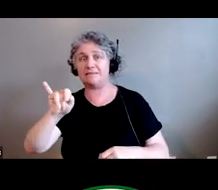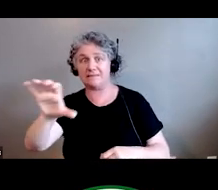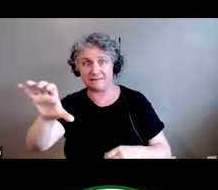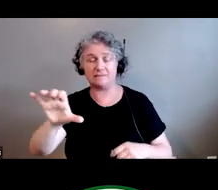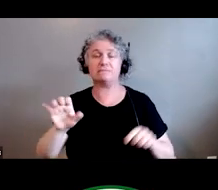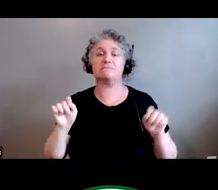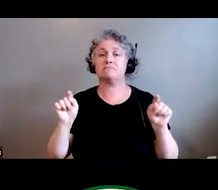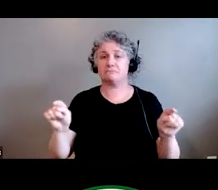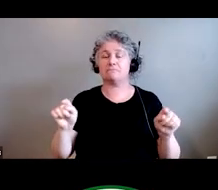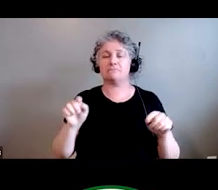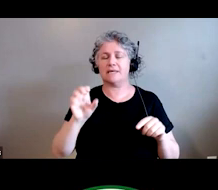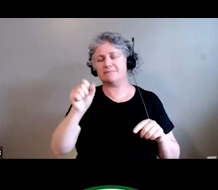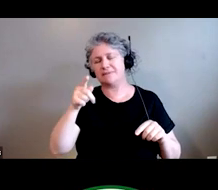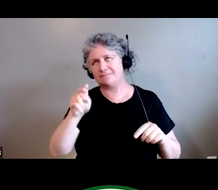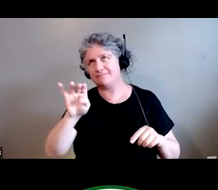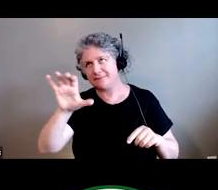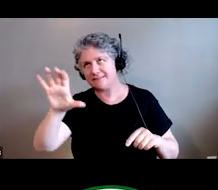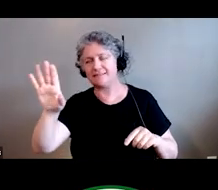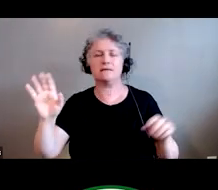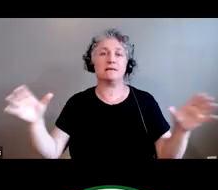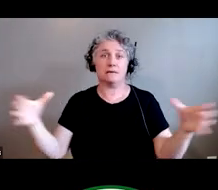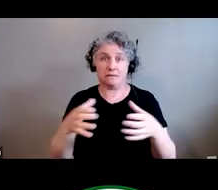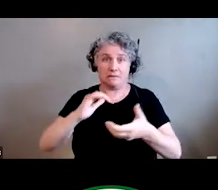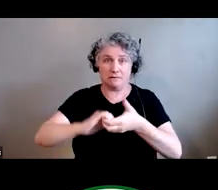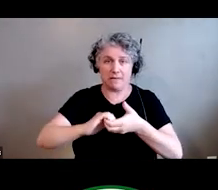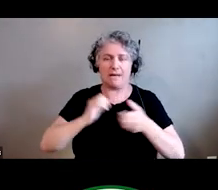Through this partnership network and particularly through the relationships and trust that have